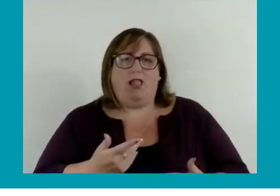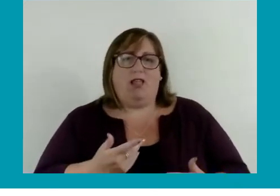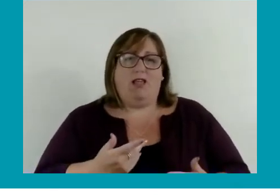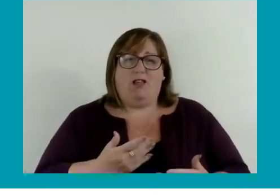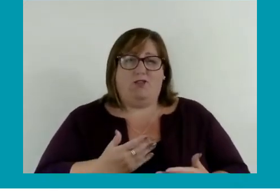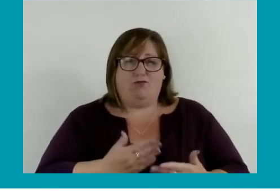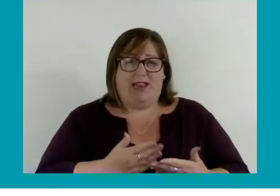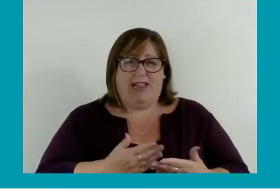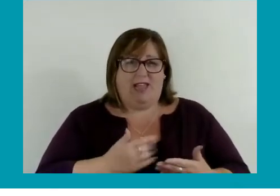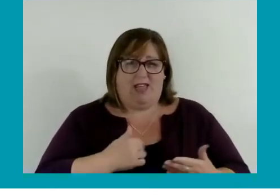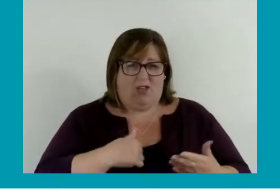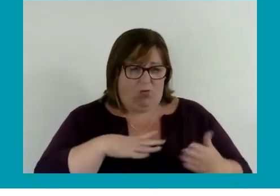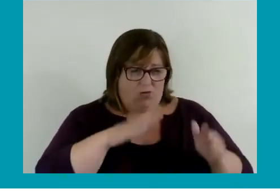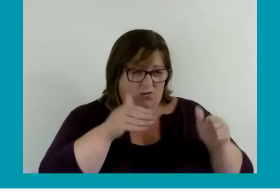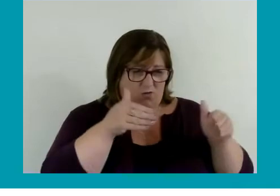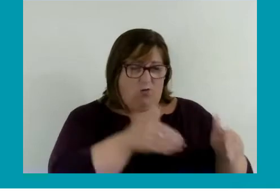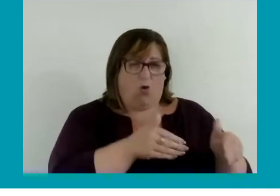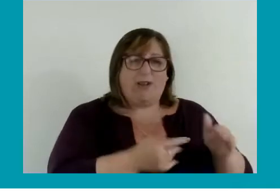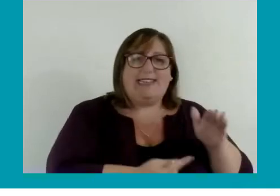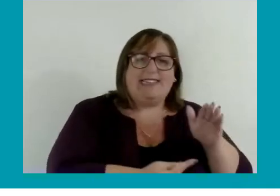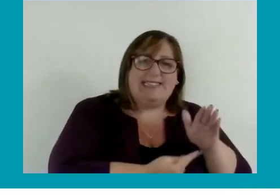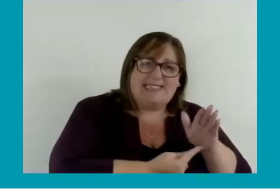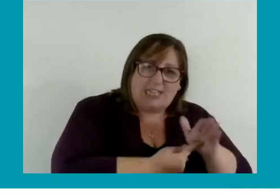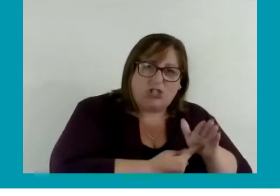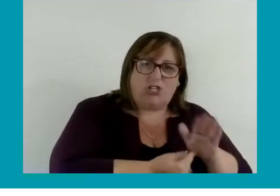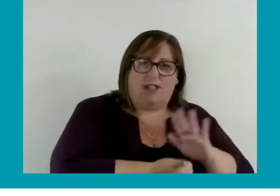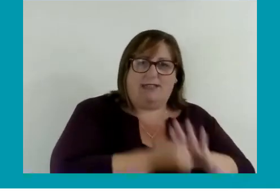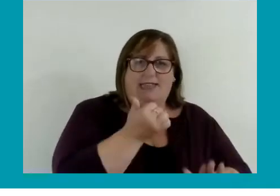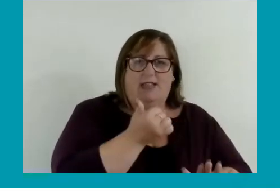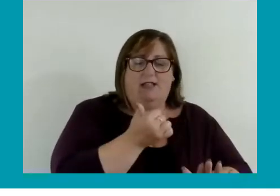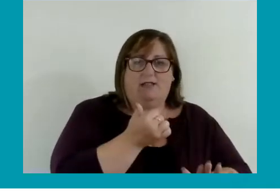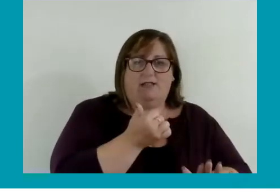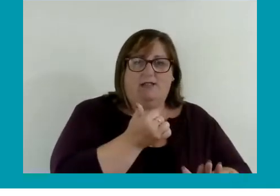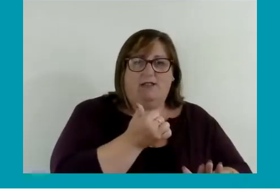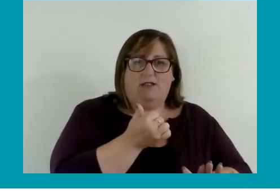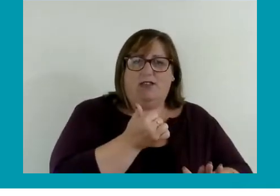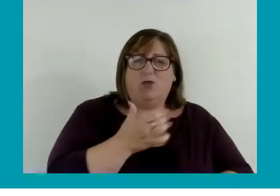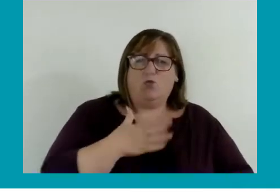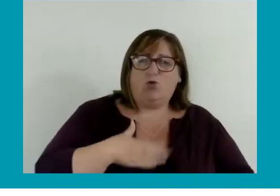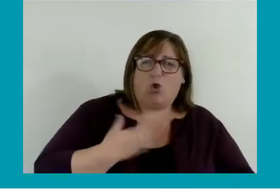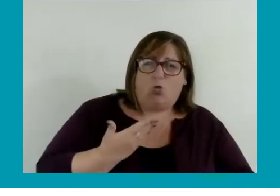not relevant we don't want to exclude anyone for a reason that that isn't particularly valid